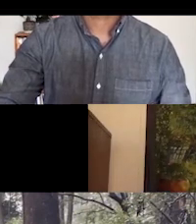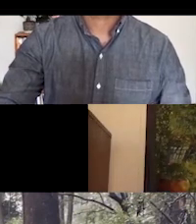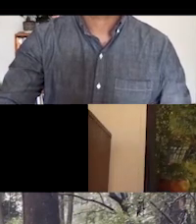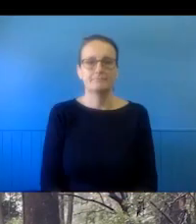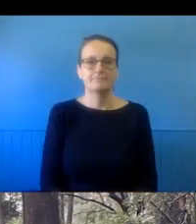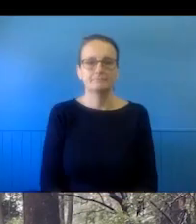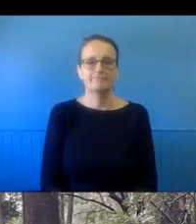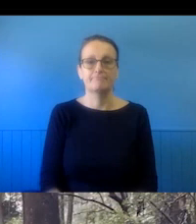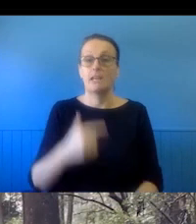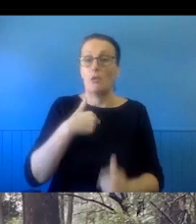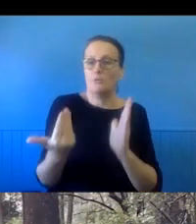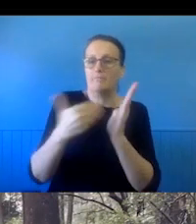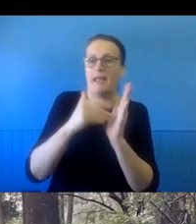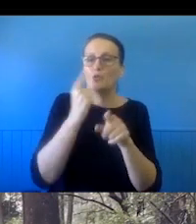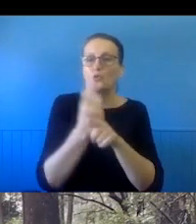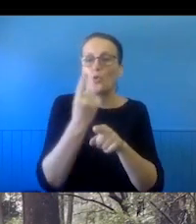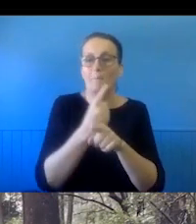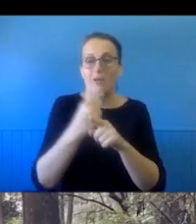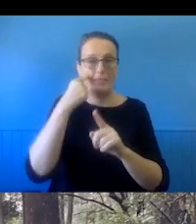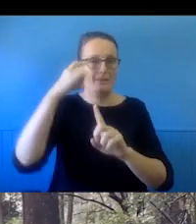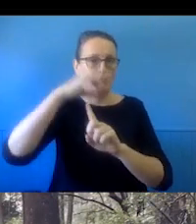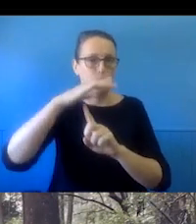comments I really want to highlight because they're really insightful, I